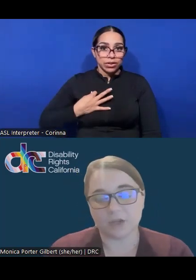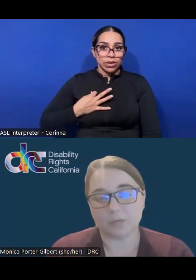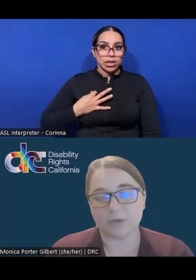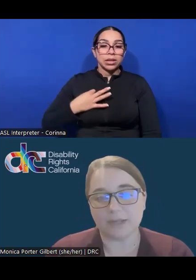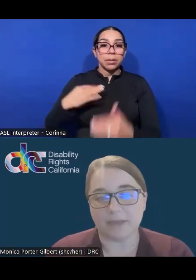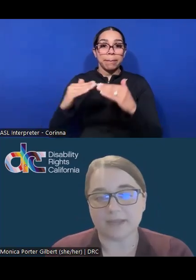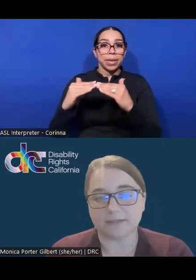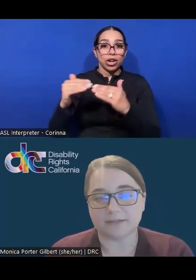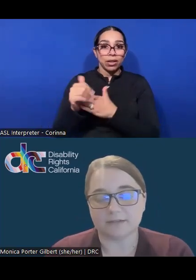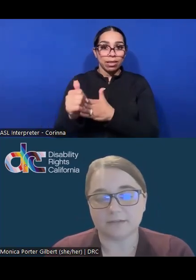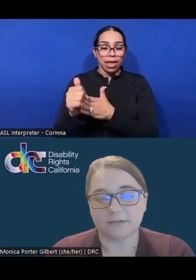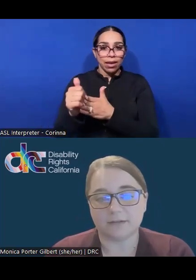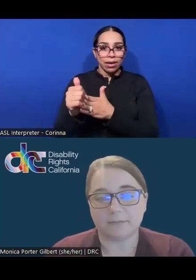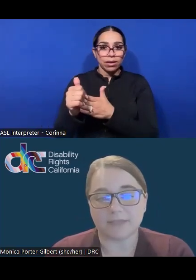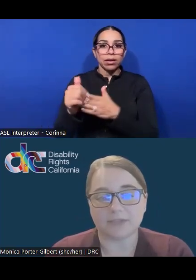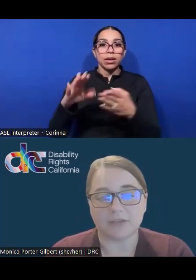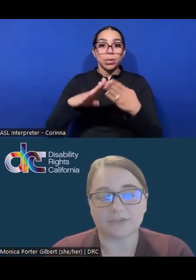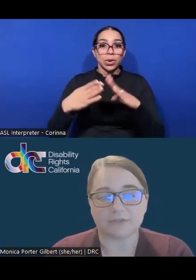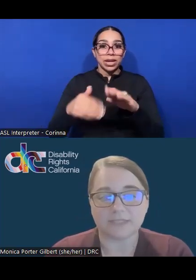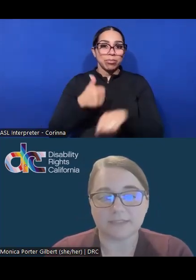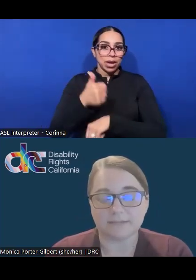community based mental health services.